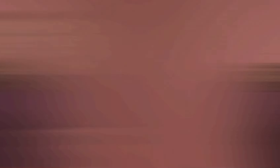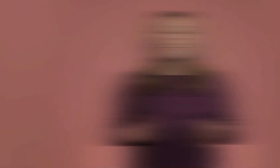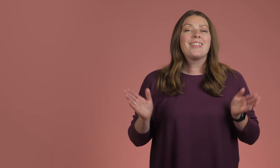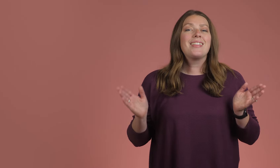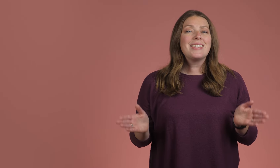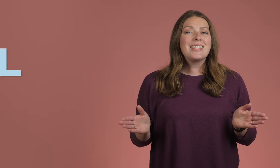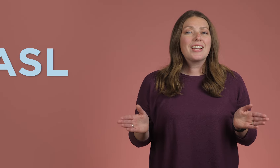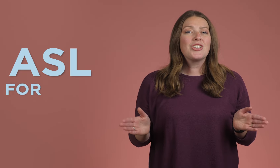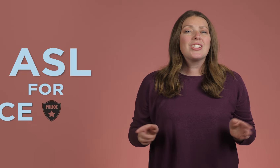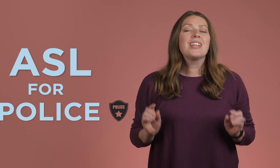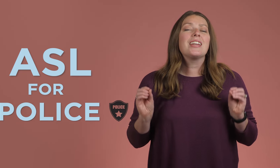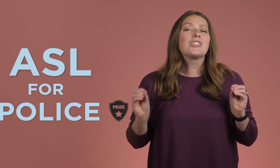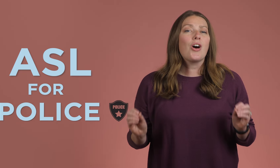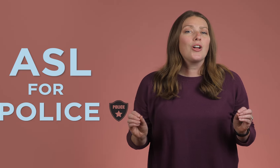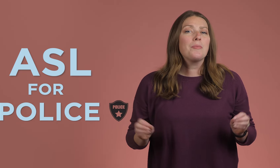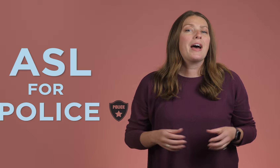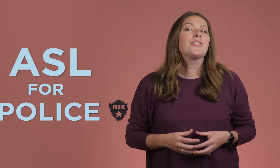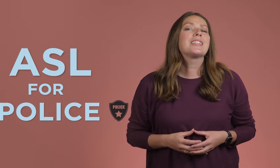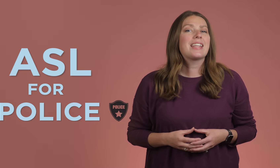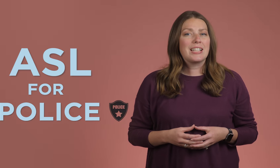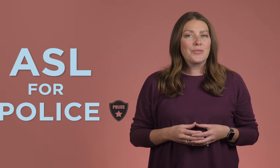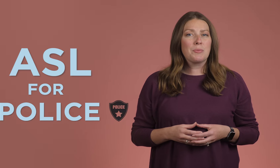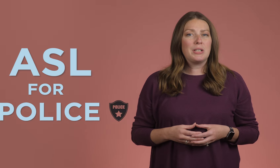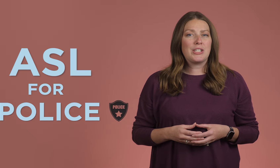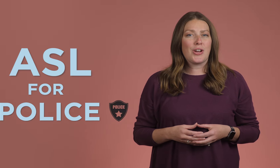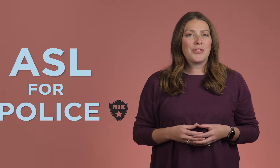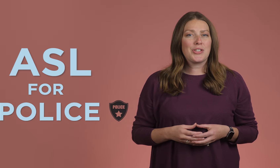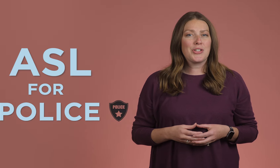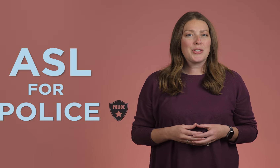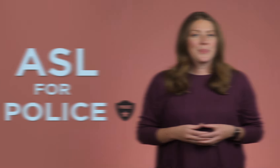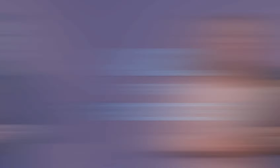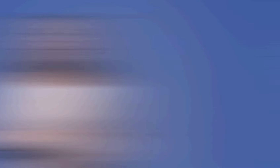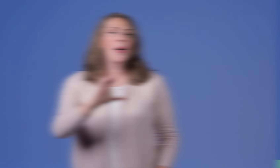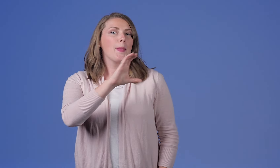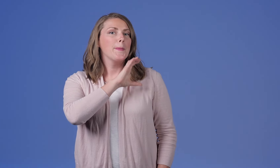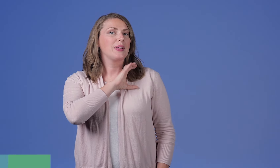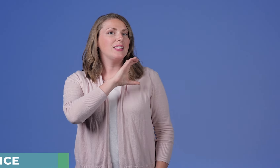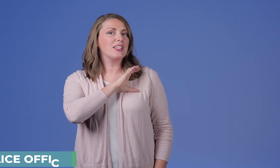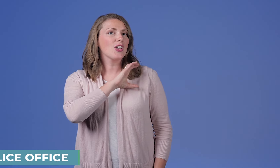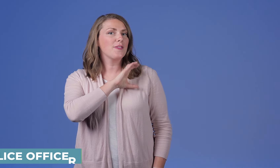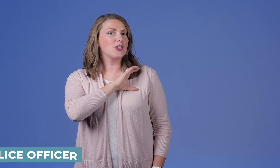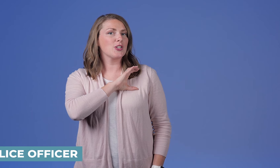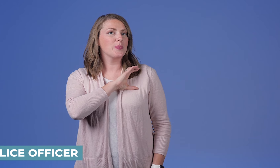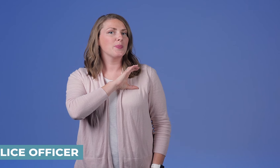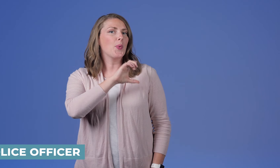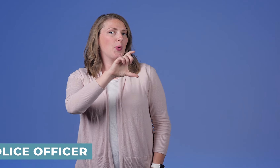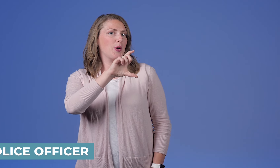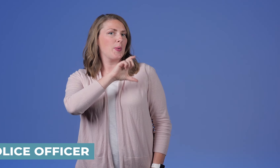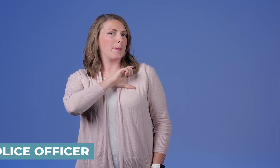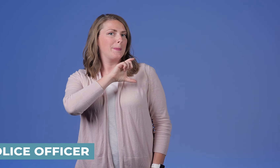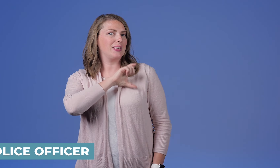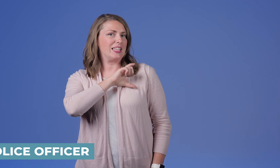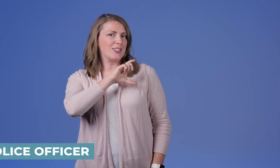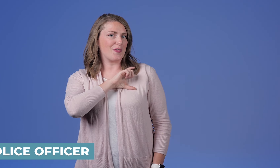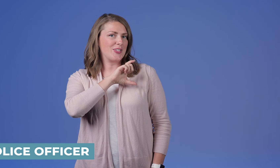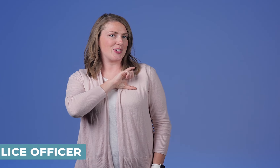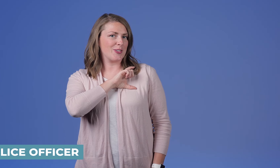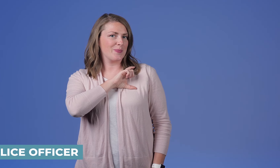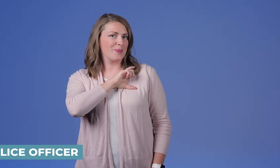This section is all about signs for police officers. Police officer or police officer